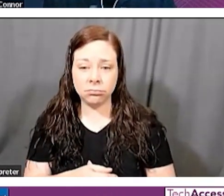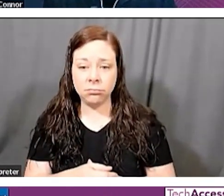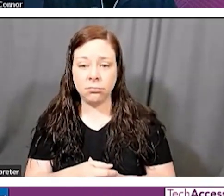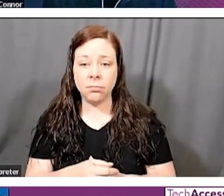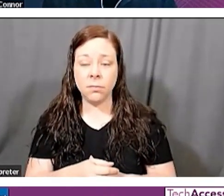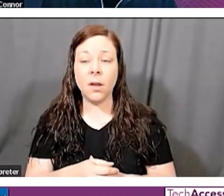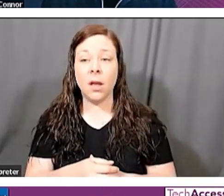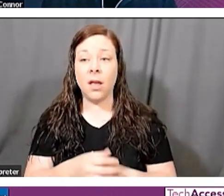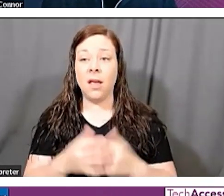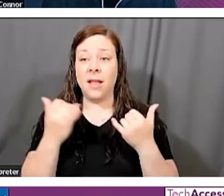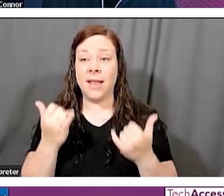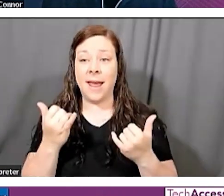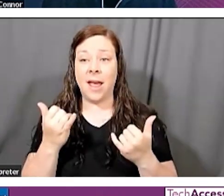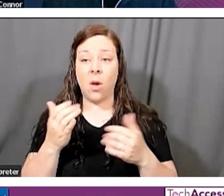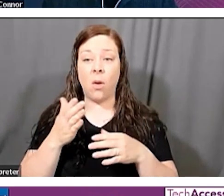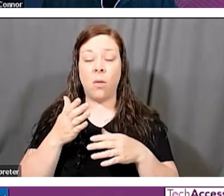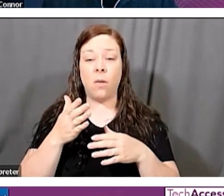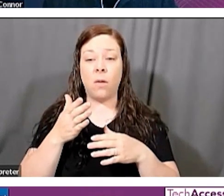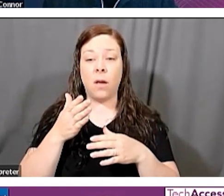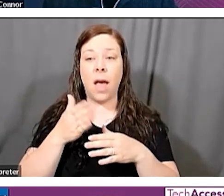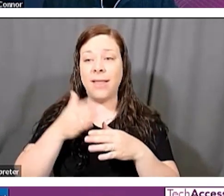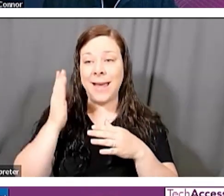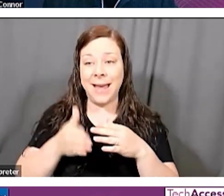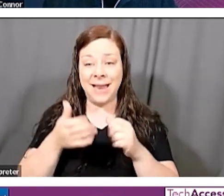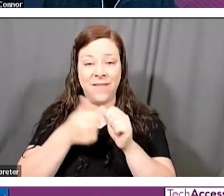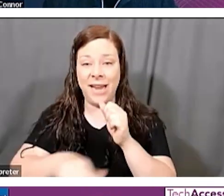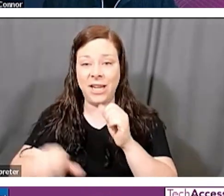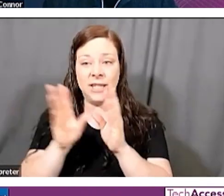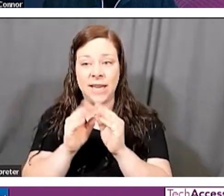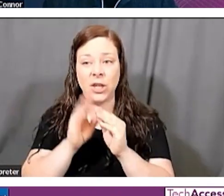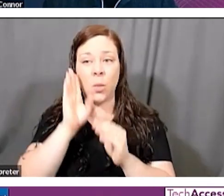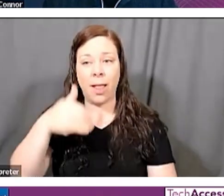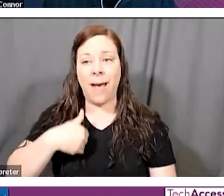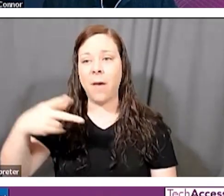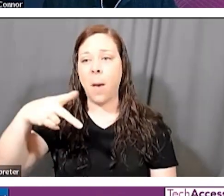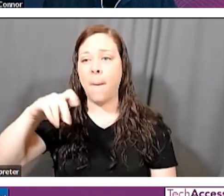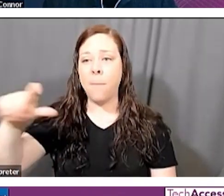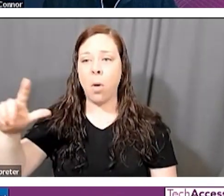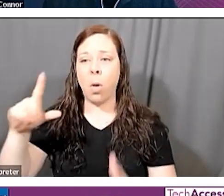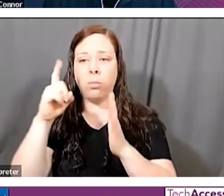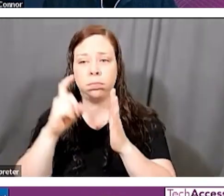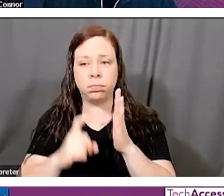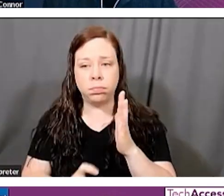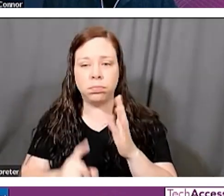a poll at the end of each of these sessions before we start the Q&A portions.